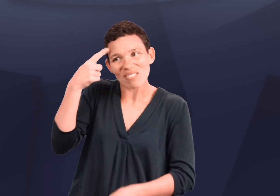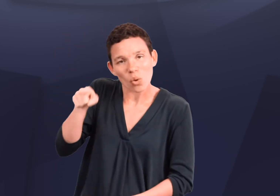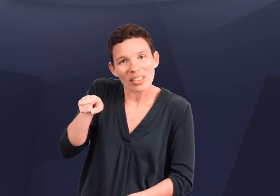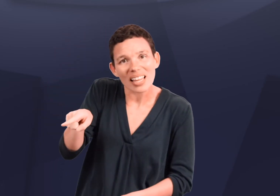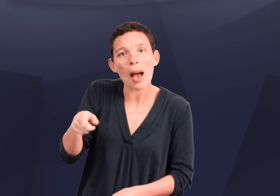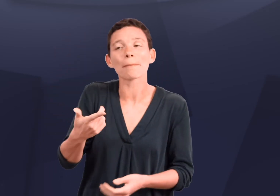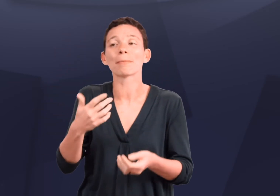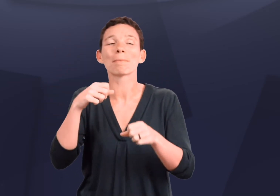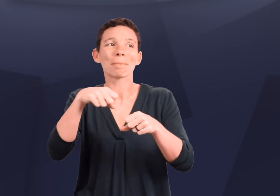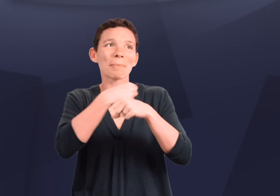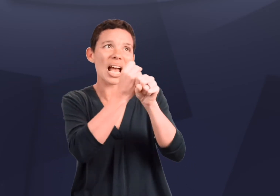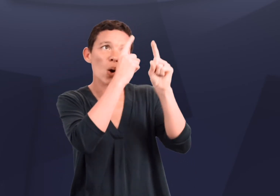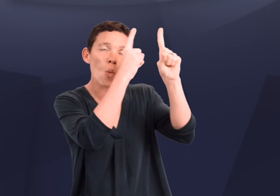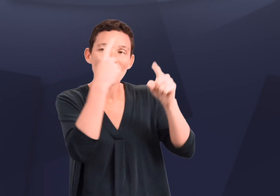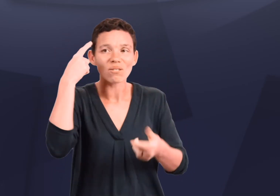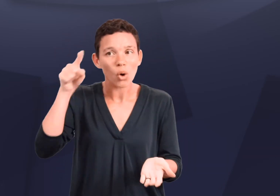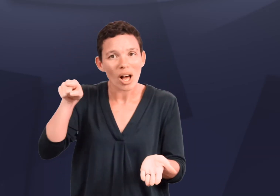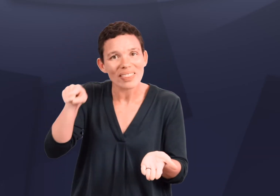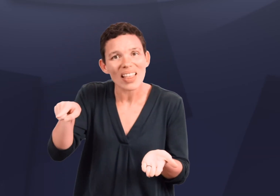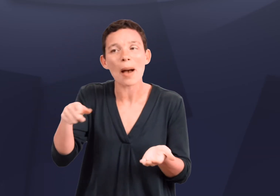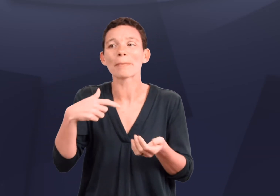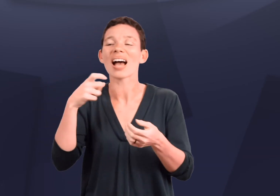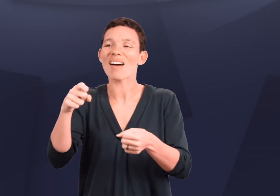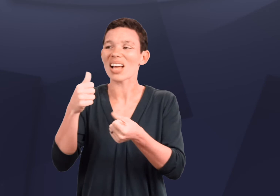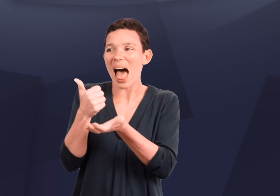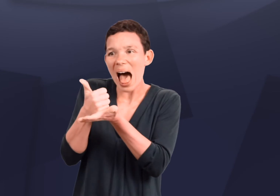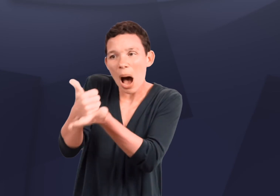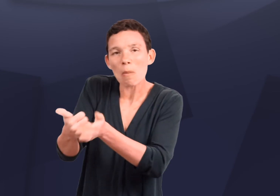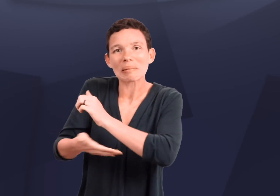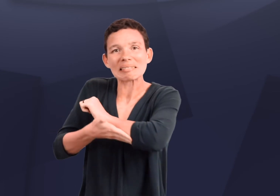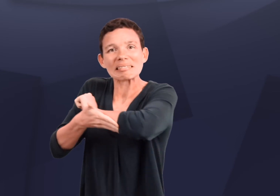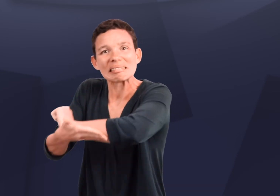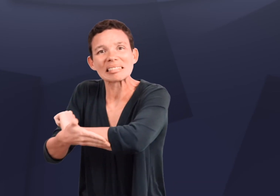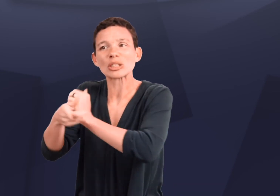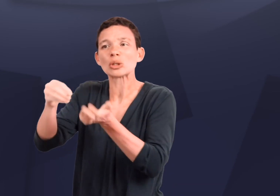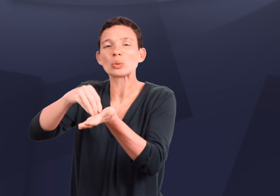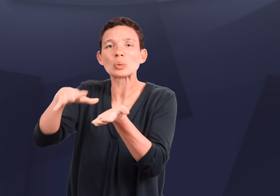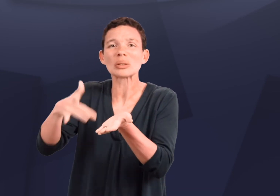So, we make decisions and goals for them, thinking they need their hands held